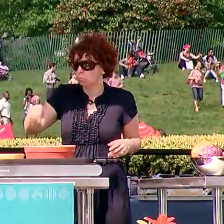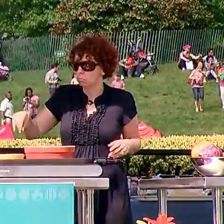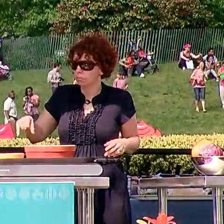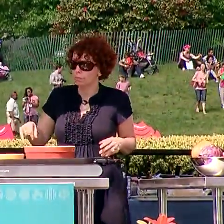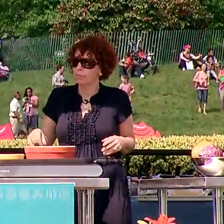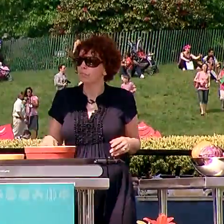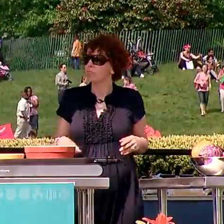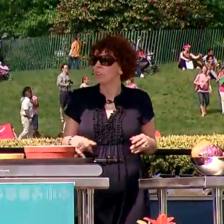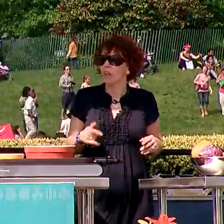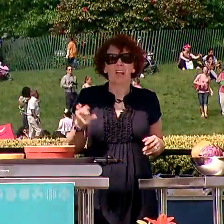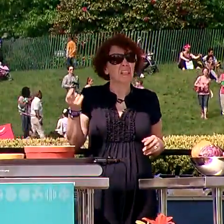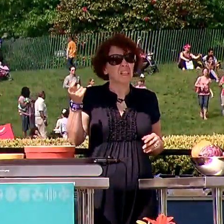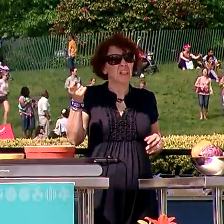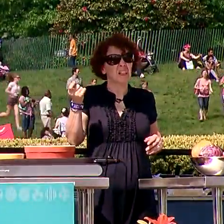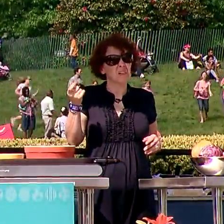And let's say a little bit of black pepper.